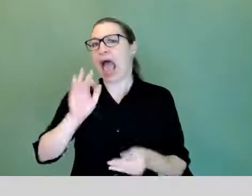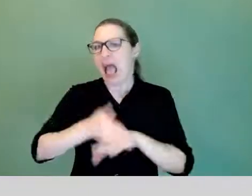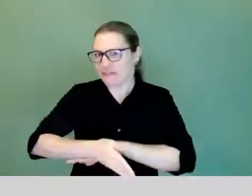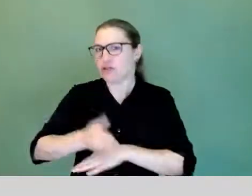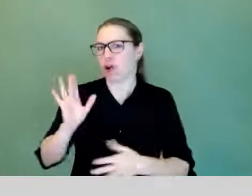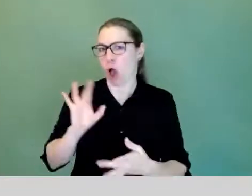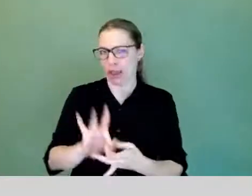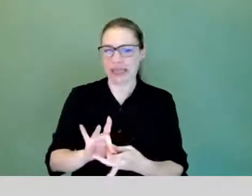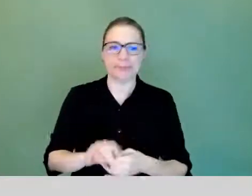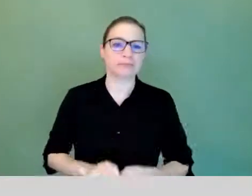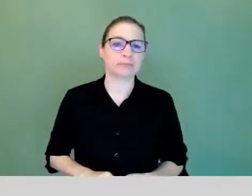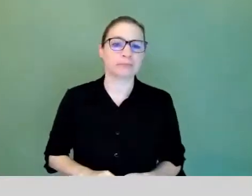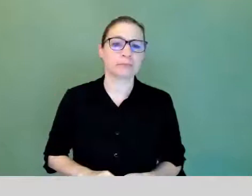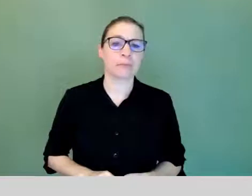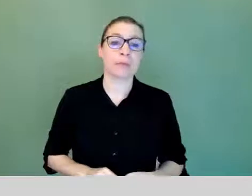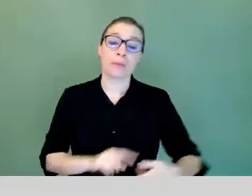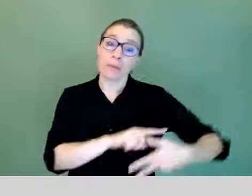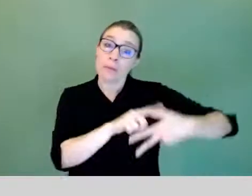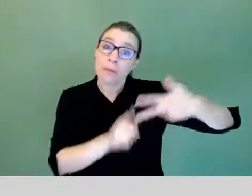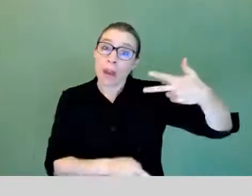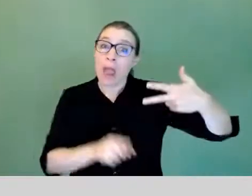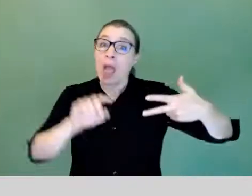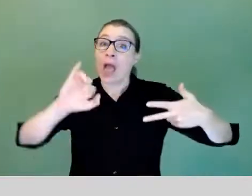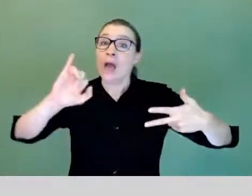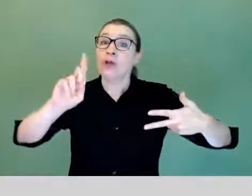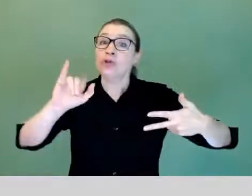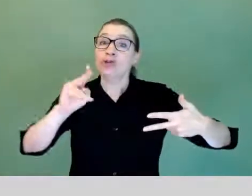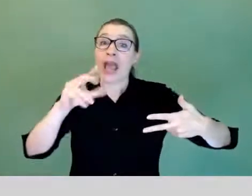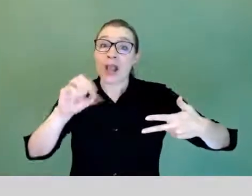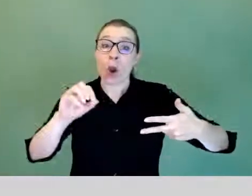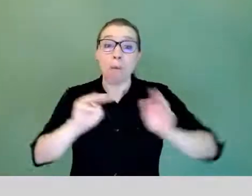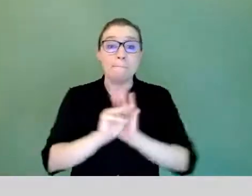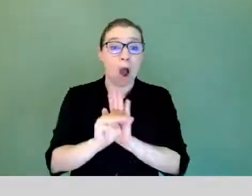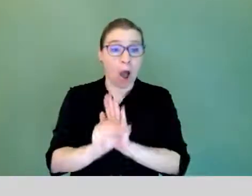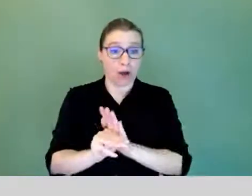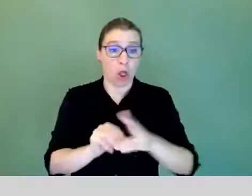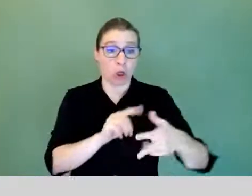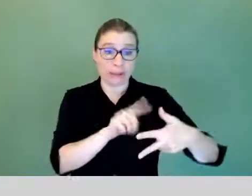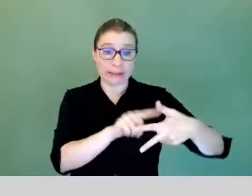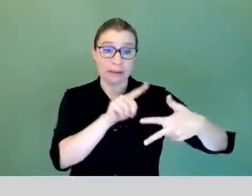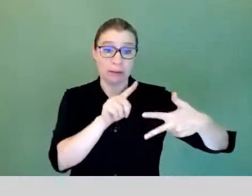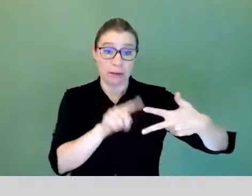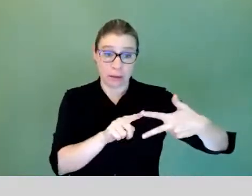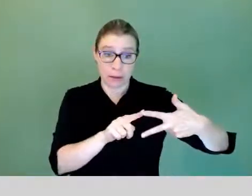Then you're going to use these Django models such as django-otp and django-two-factor-auth,